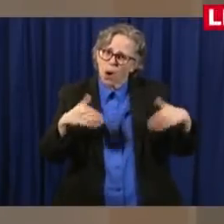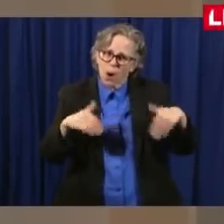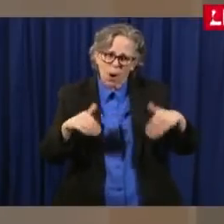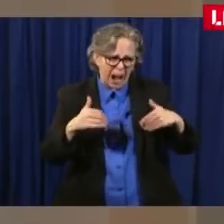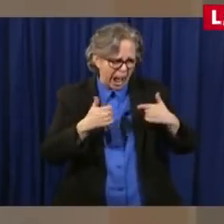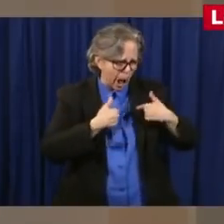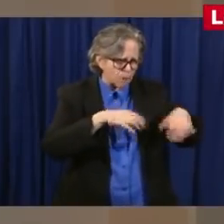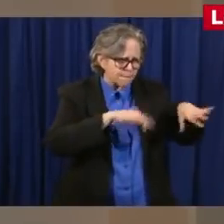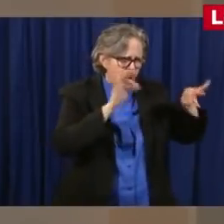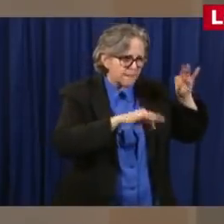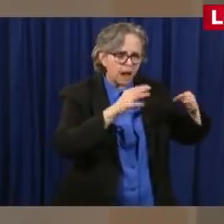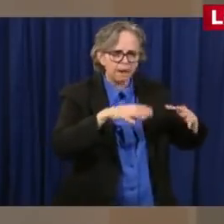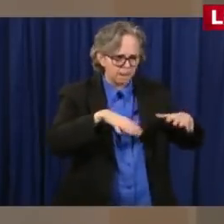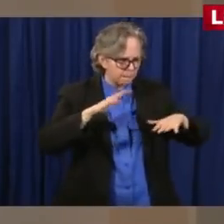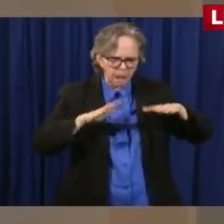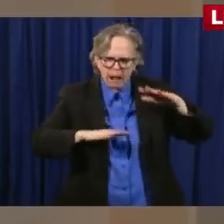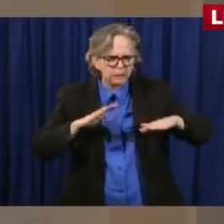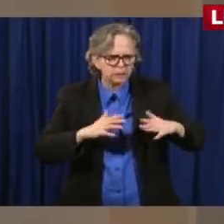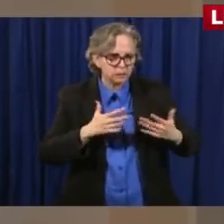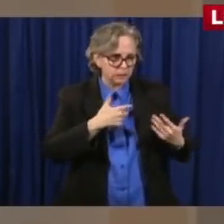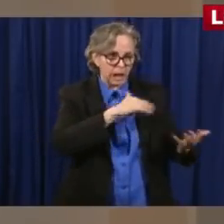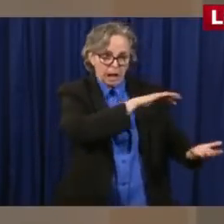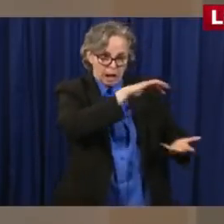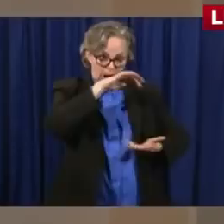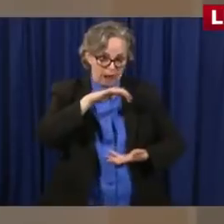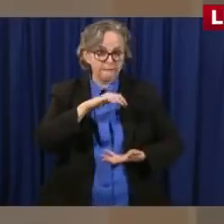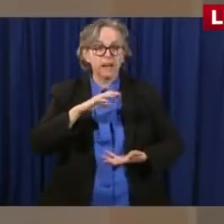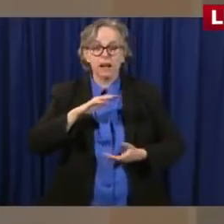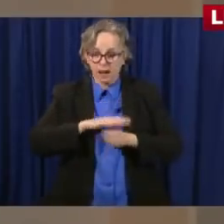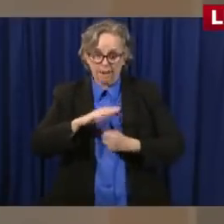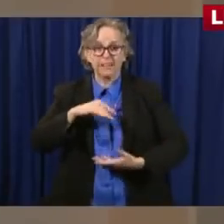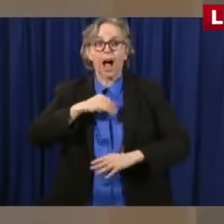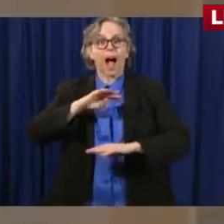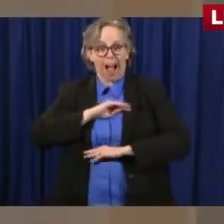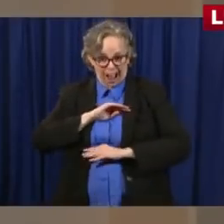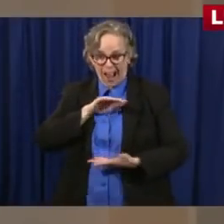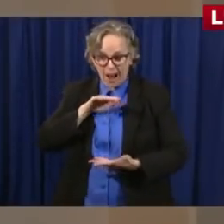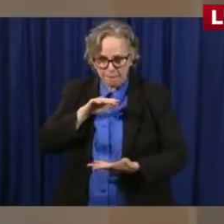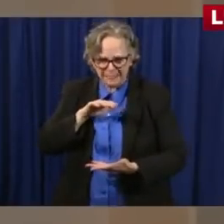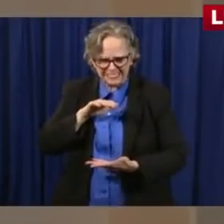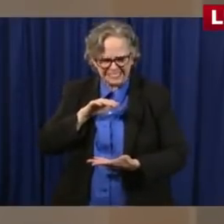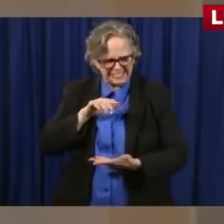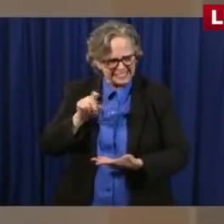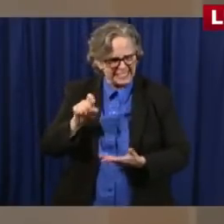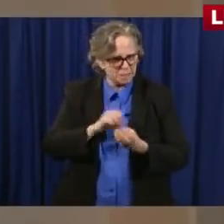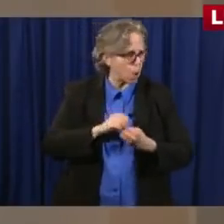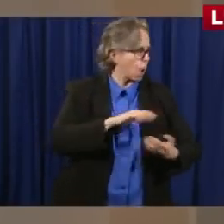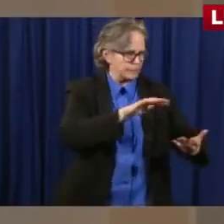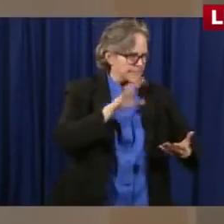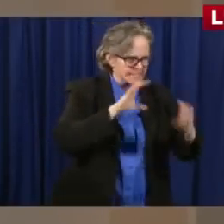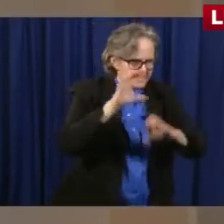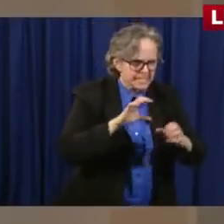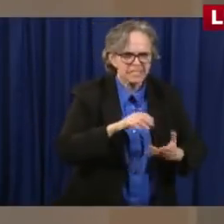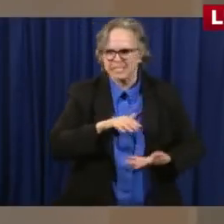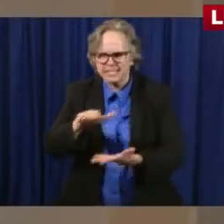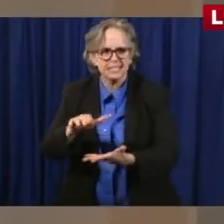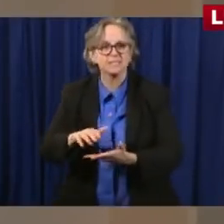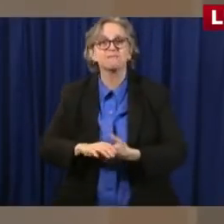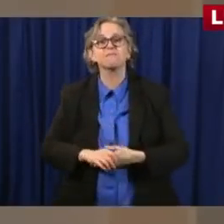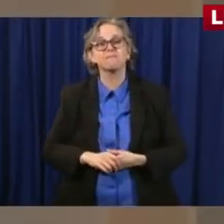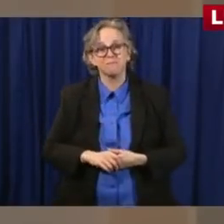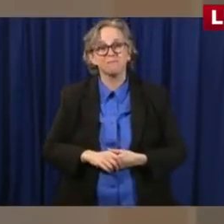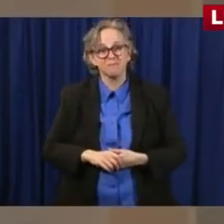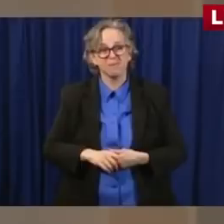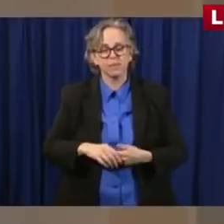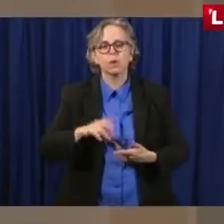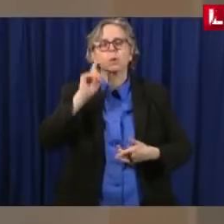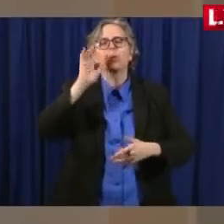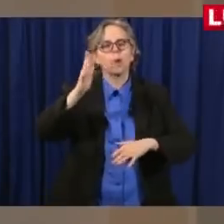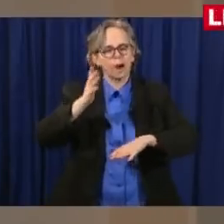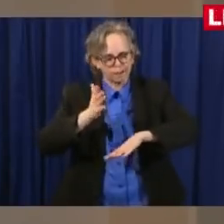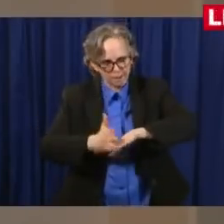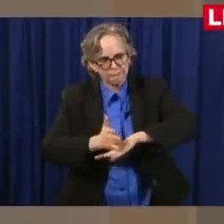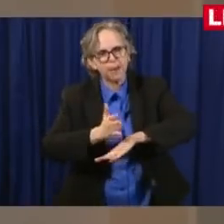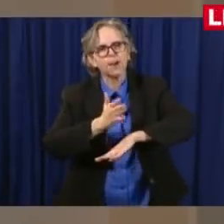THOSE ARE THE BIG PIECES AND IT IS TRYING TO FIND THAT BALANCE TO EXECUTE THE OHIO STRATEGY.